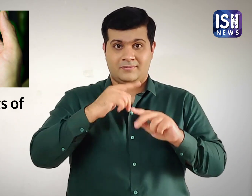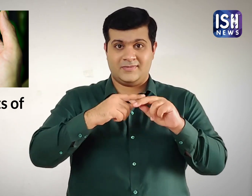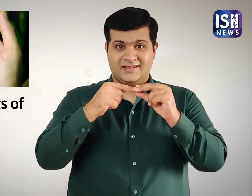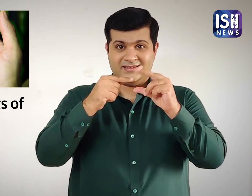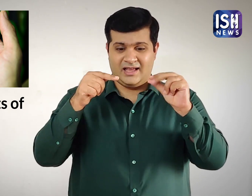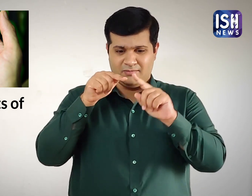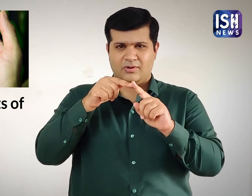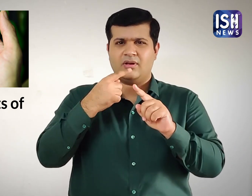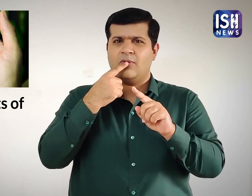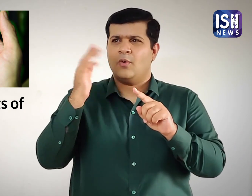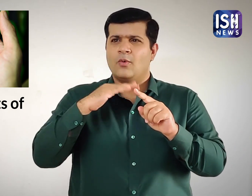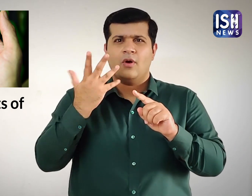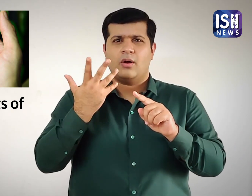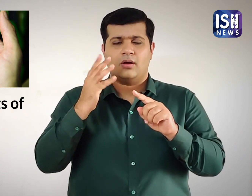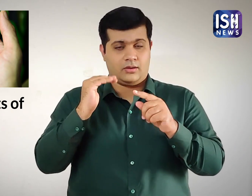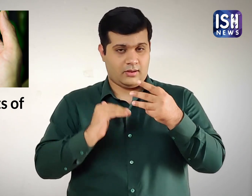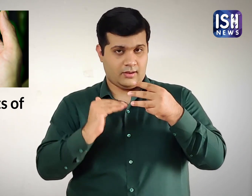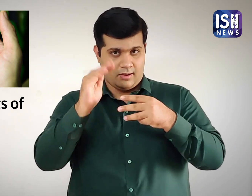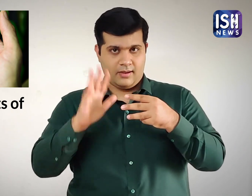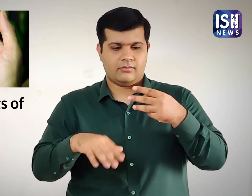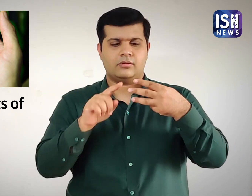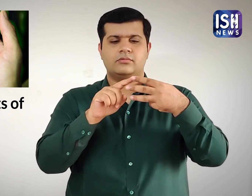There are three major types of Jalapenos.